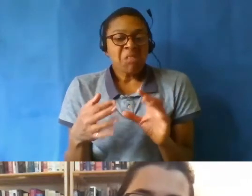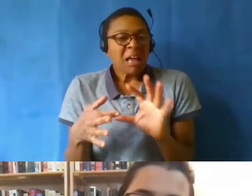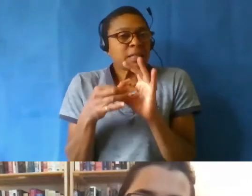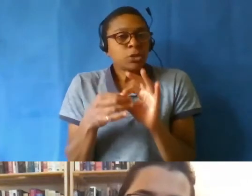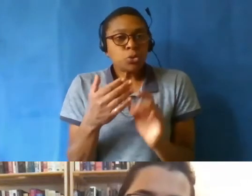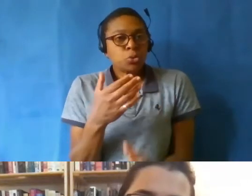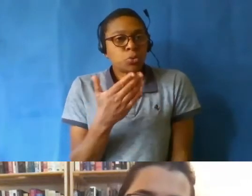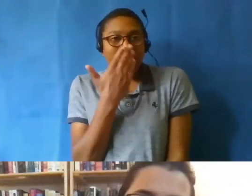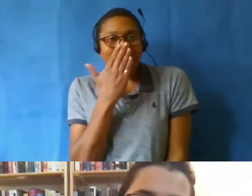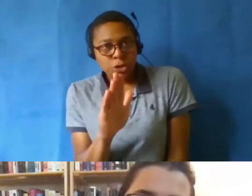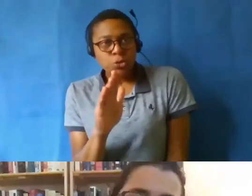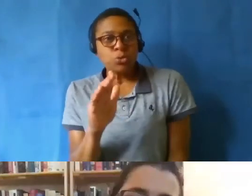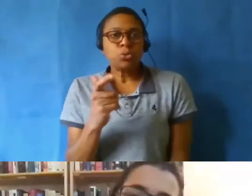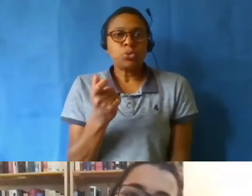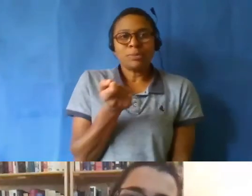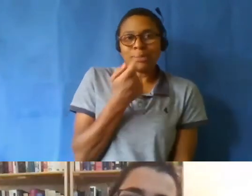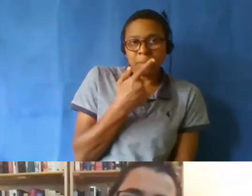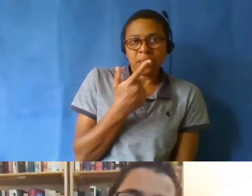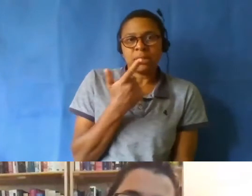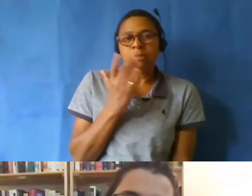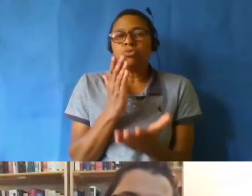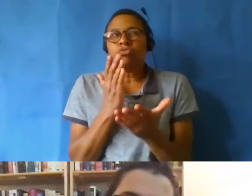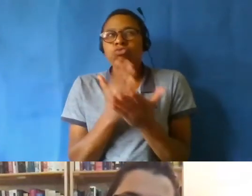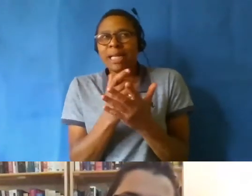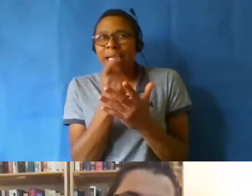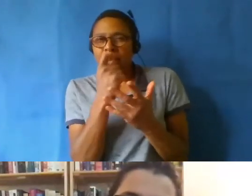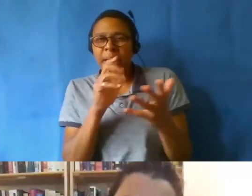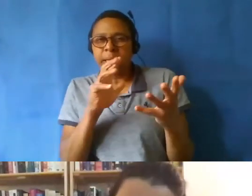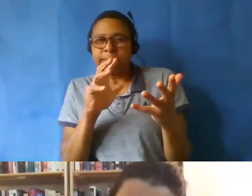distorted between generations as well and of course you speaking about it